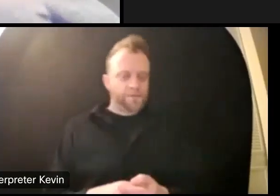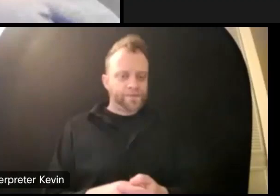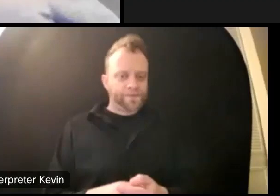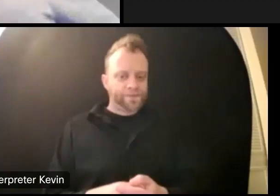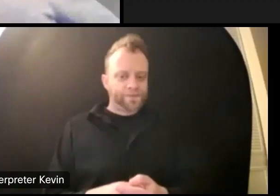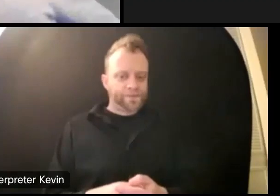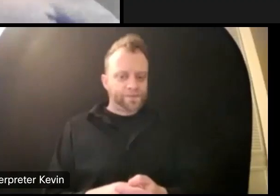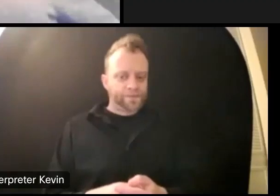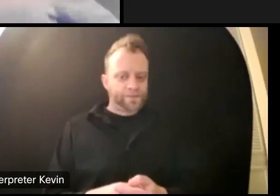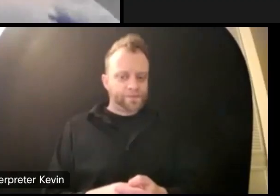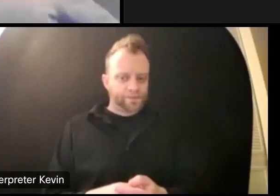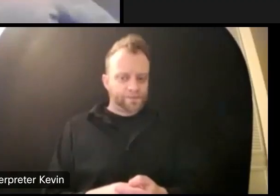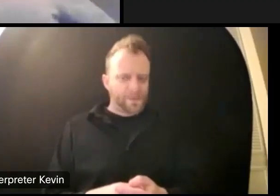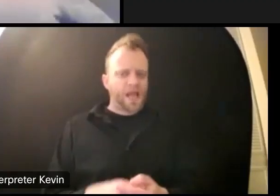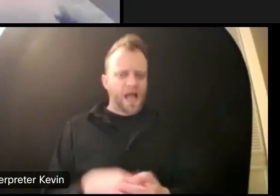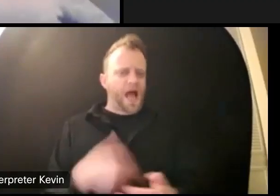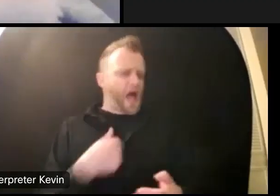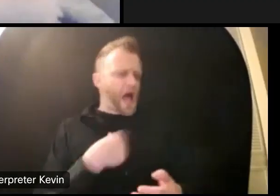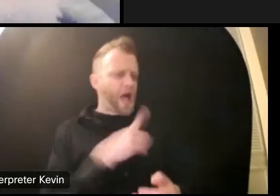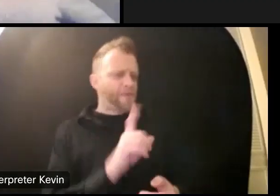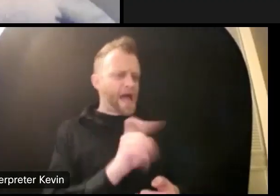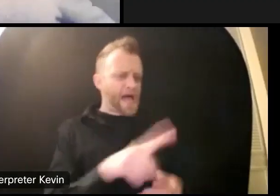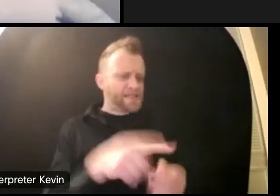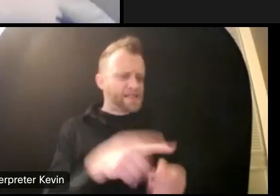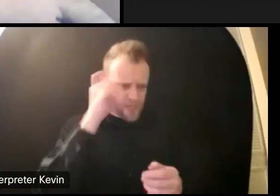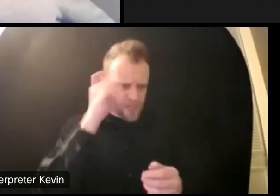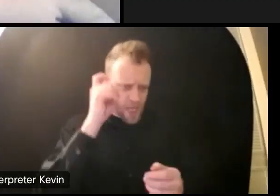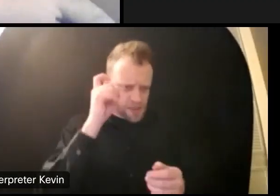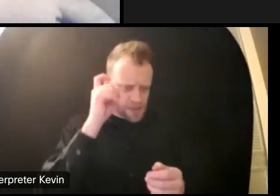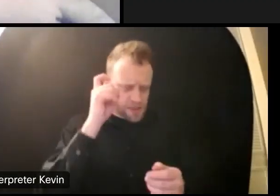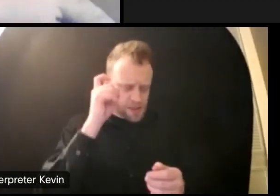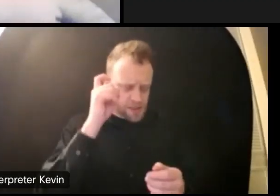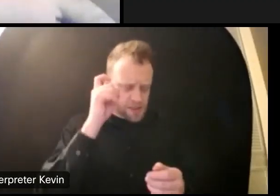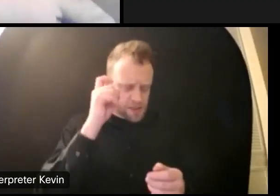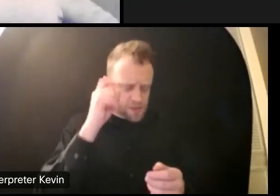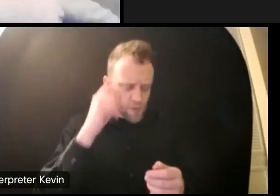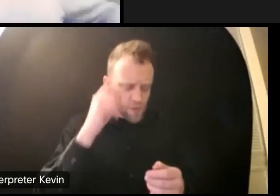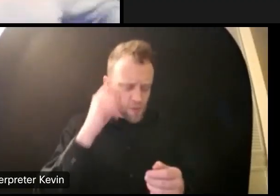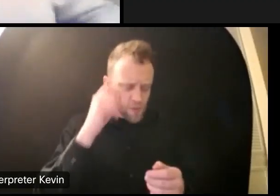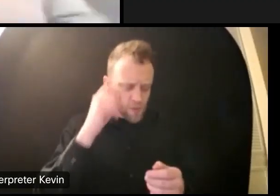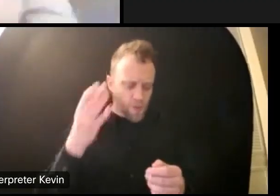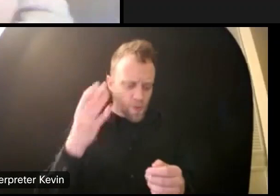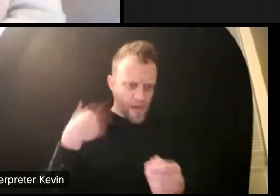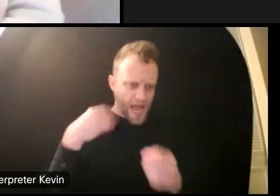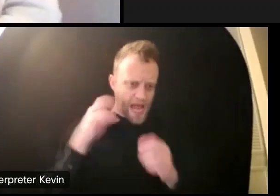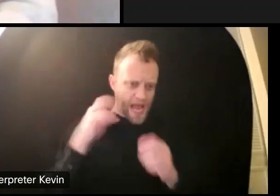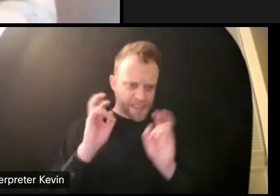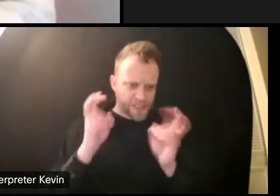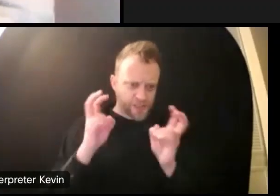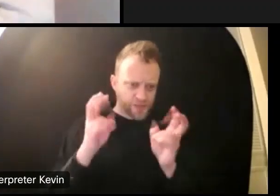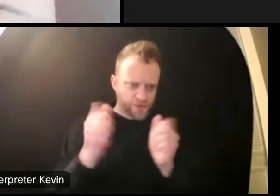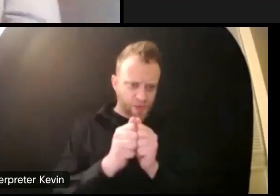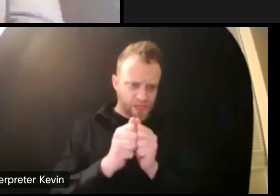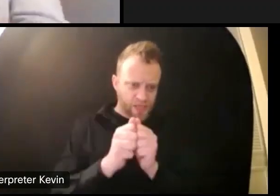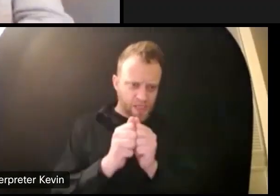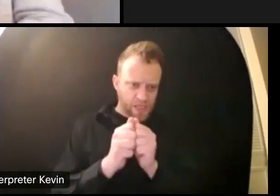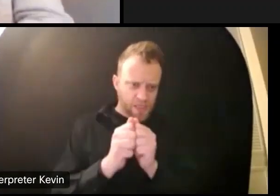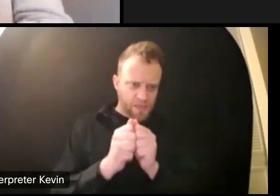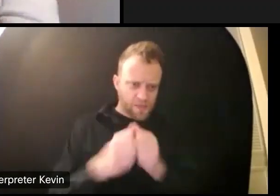because there could be current Commissioners that had each specific accounts that it wasn't possible